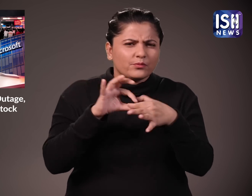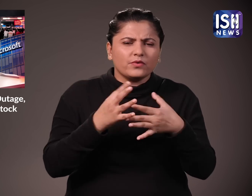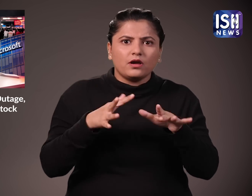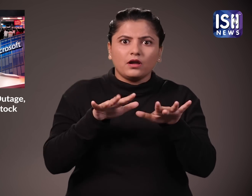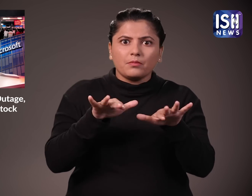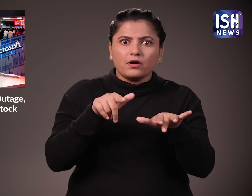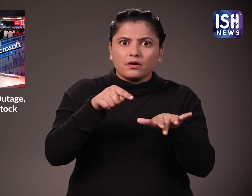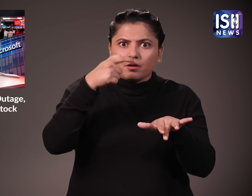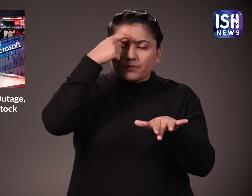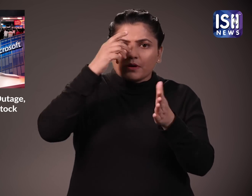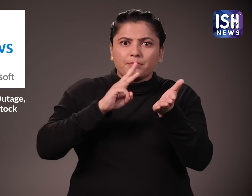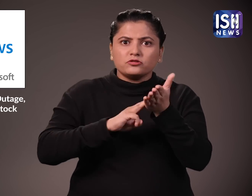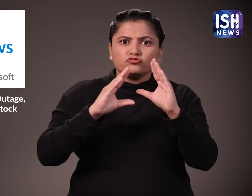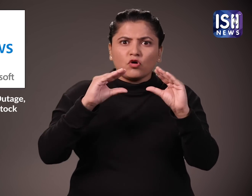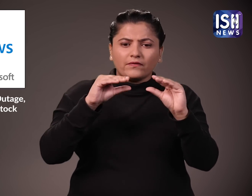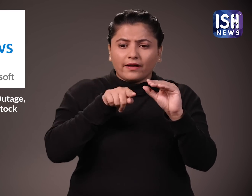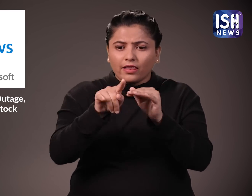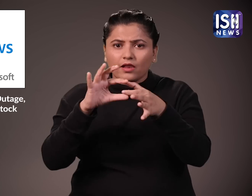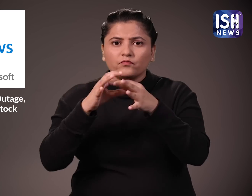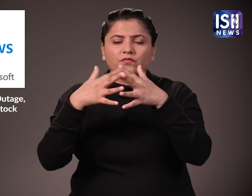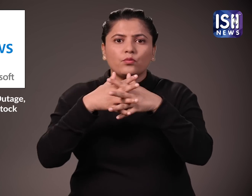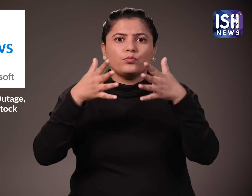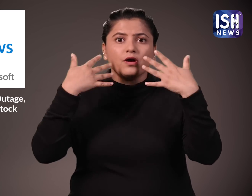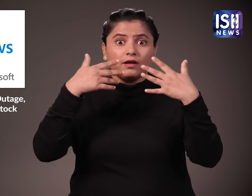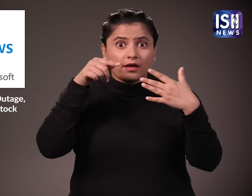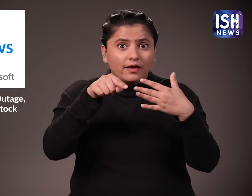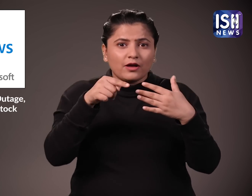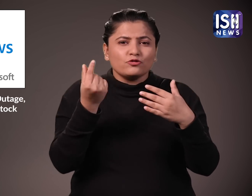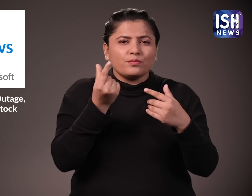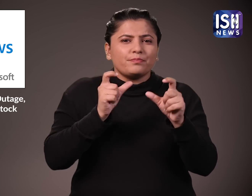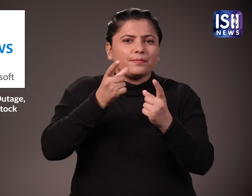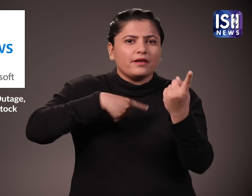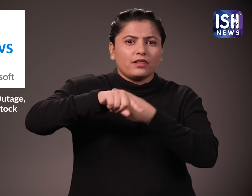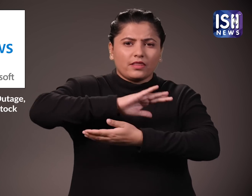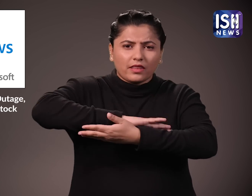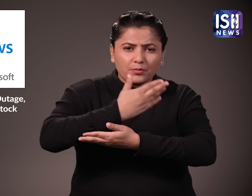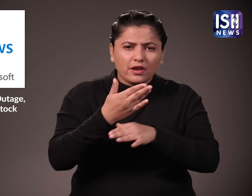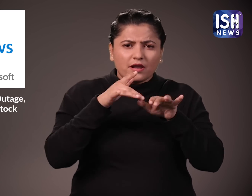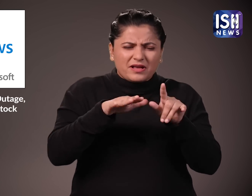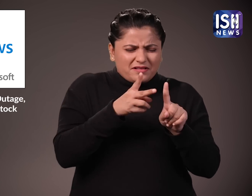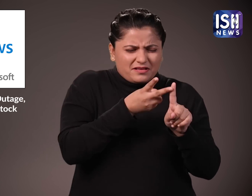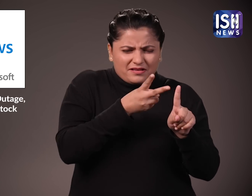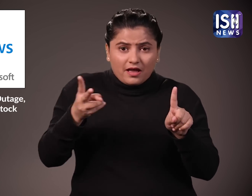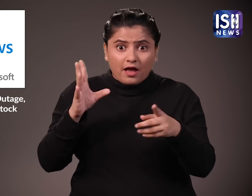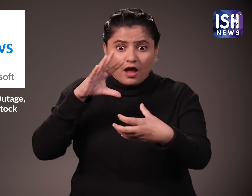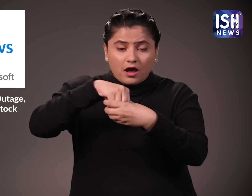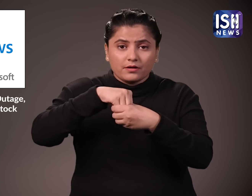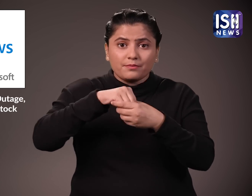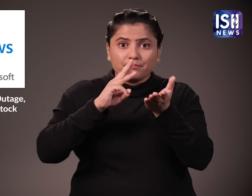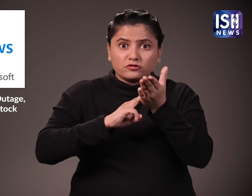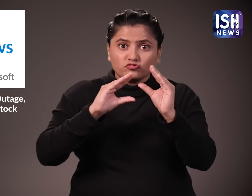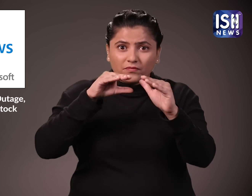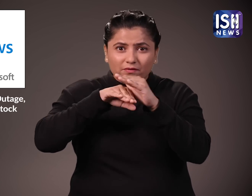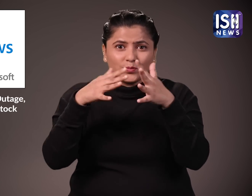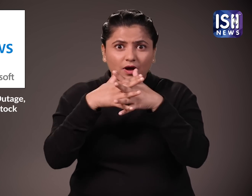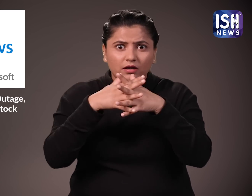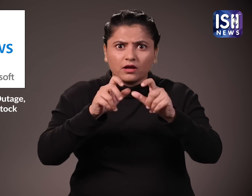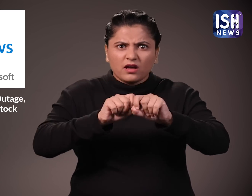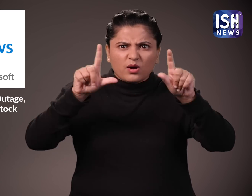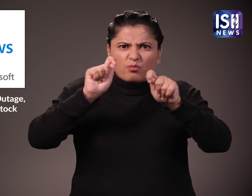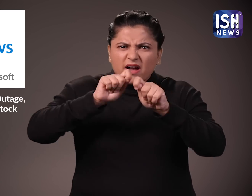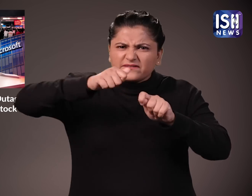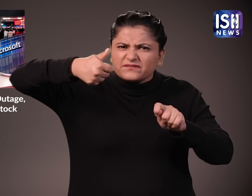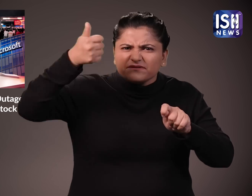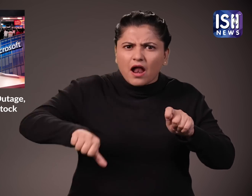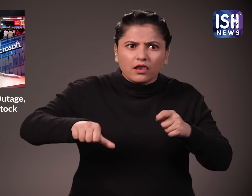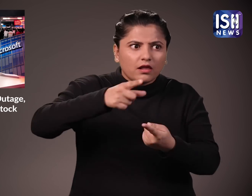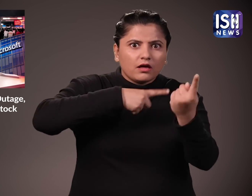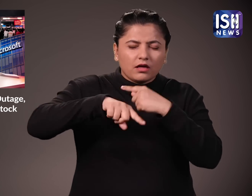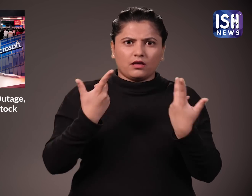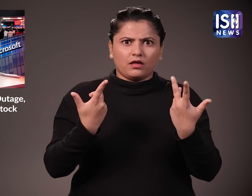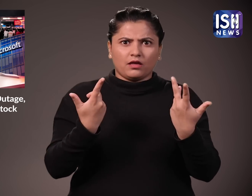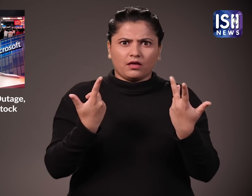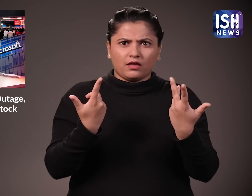Microsoft’s laptops & computers and other brands that use Windows stopped working.